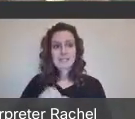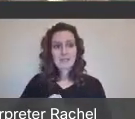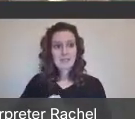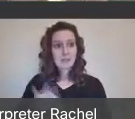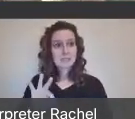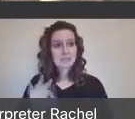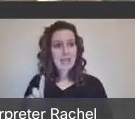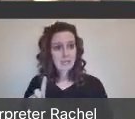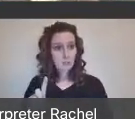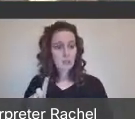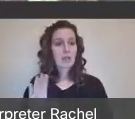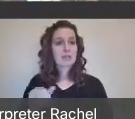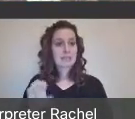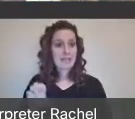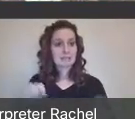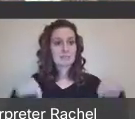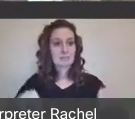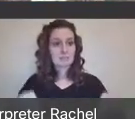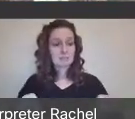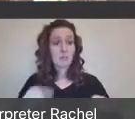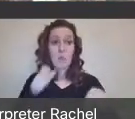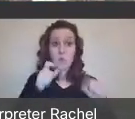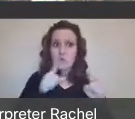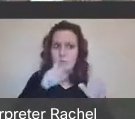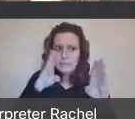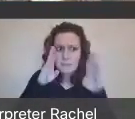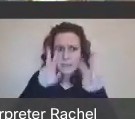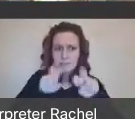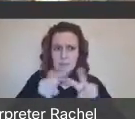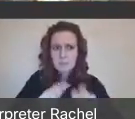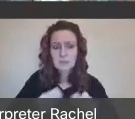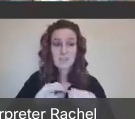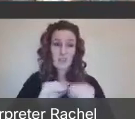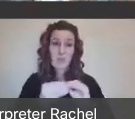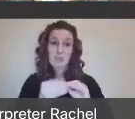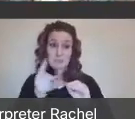Now for those of you paying close attention, these numbers are higher than the numbers that we